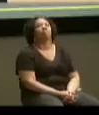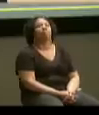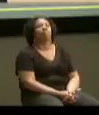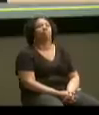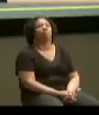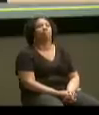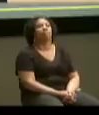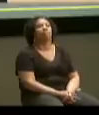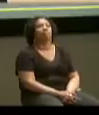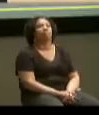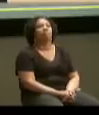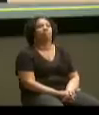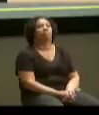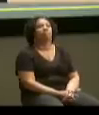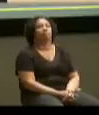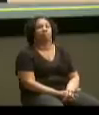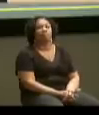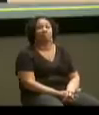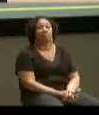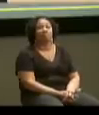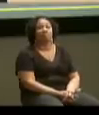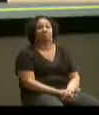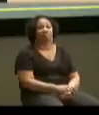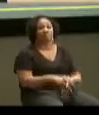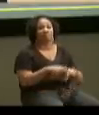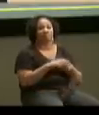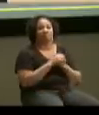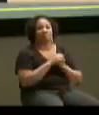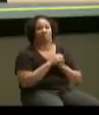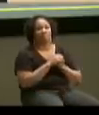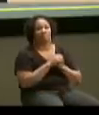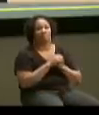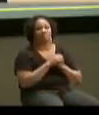TOWARDS MEETING THEM. WHAT ARE THE BENEFITS?